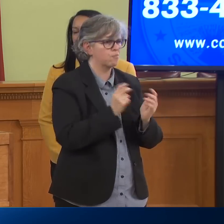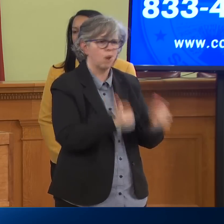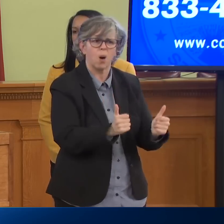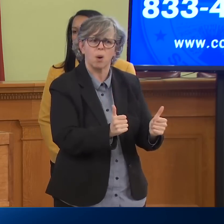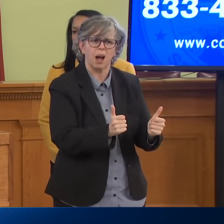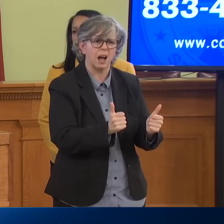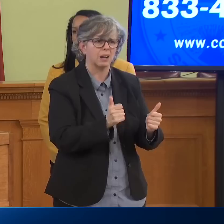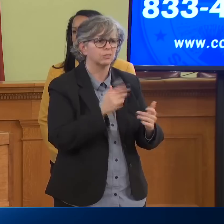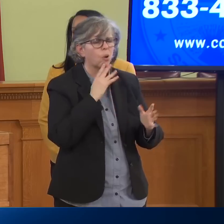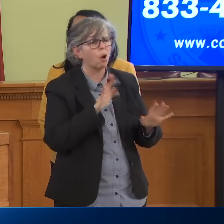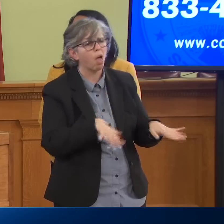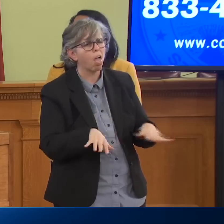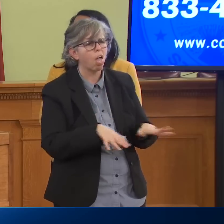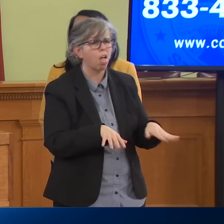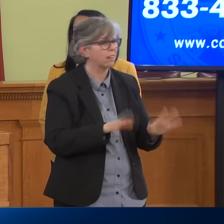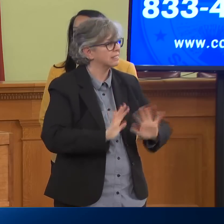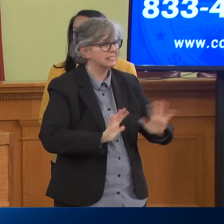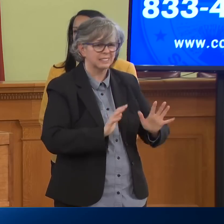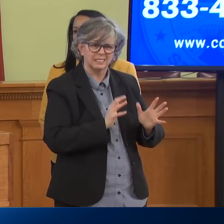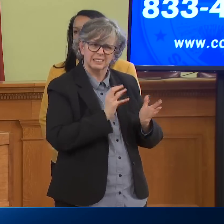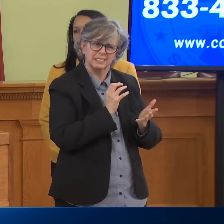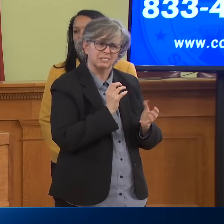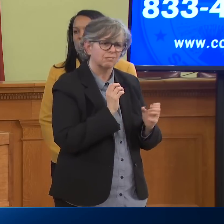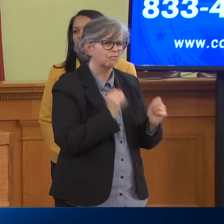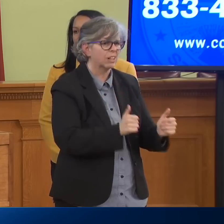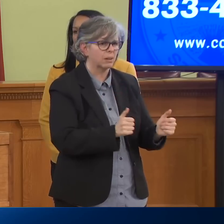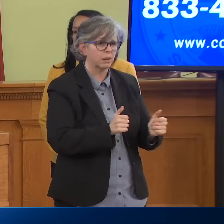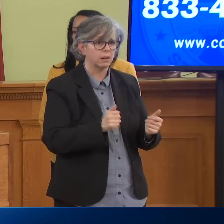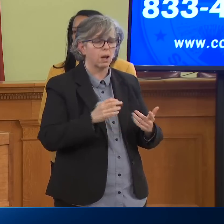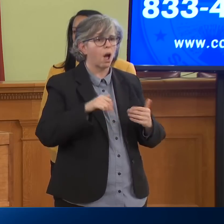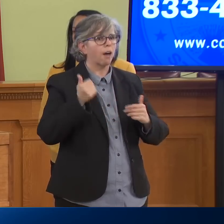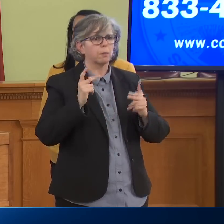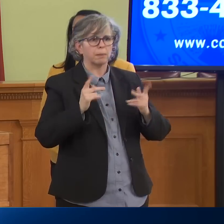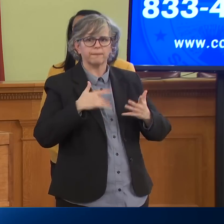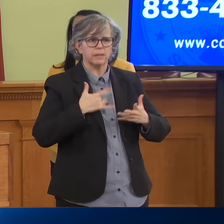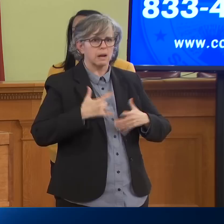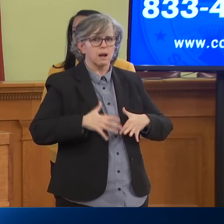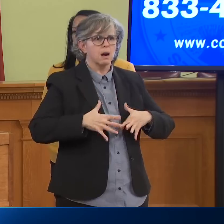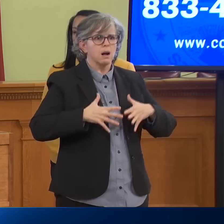THOUGHTS OF HURTING YOURSELF OR SOMEONE ELSE. THESE ARE THE TIMES TO REACH